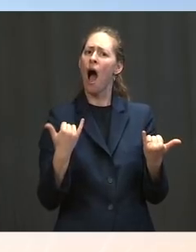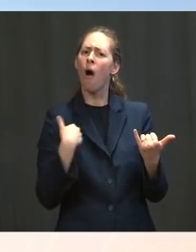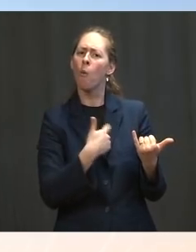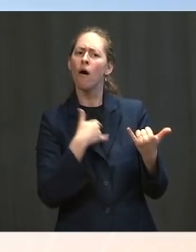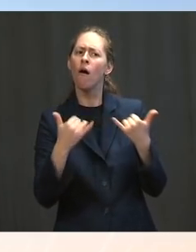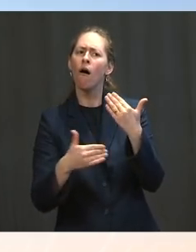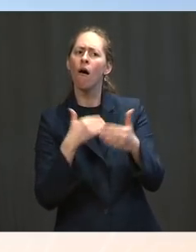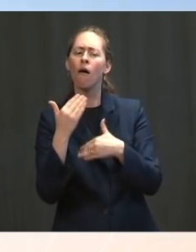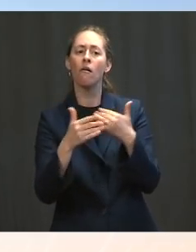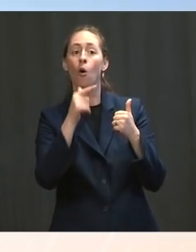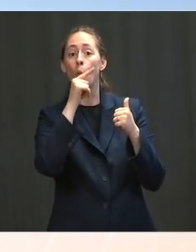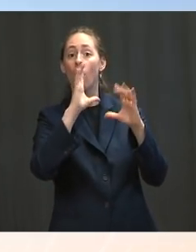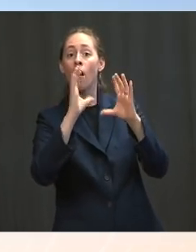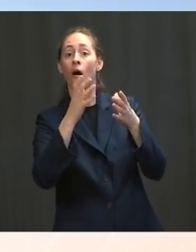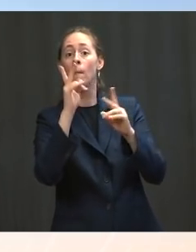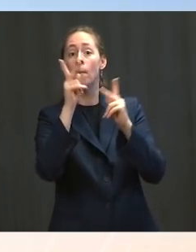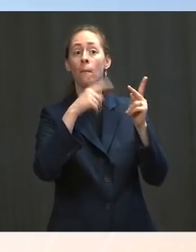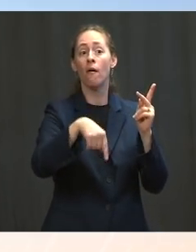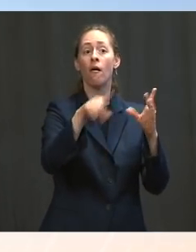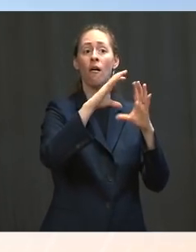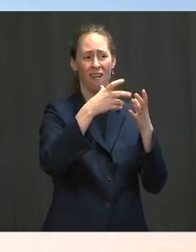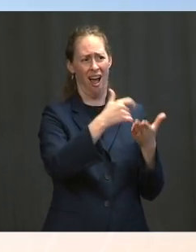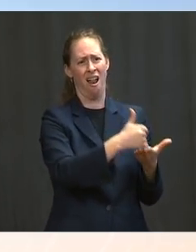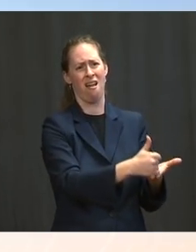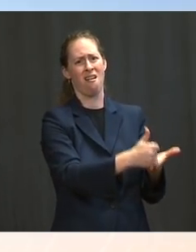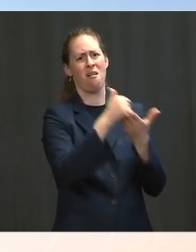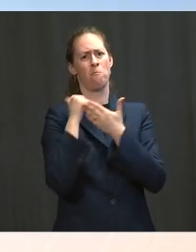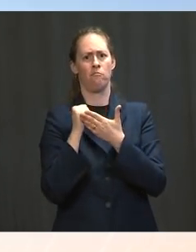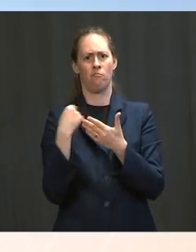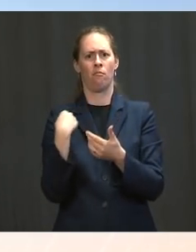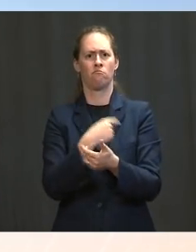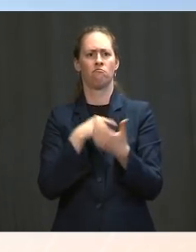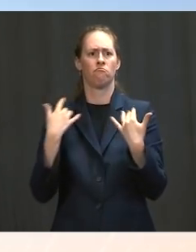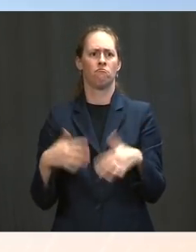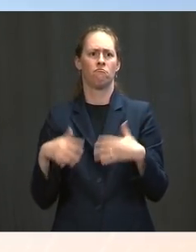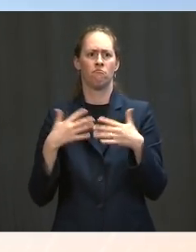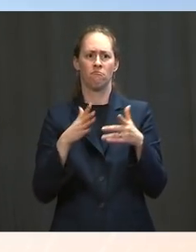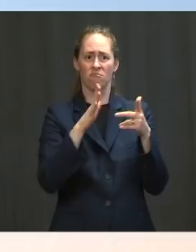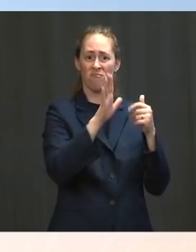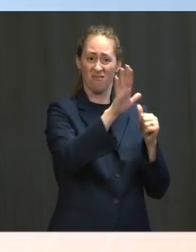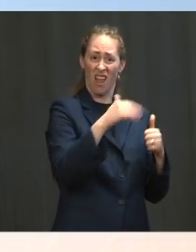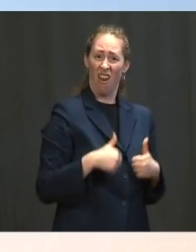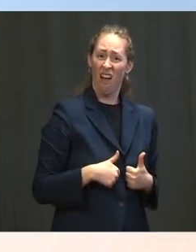who helped the United States, even at -- often at great risk, personal risk to themselves and their families.